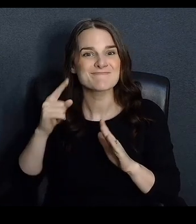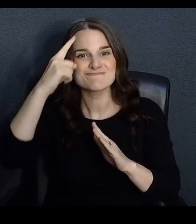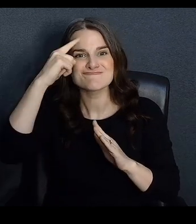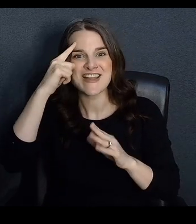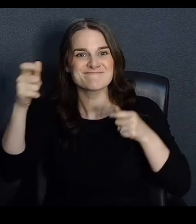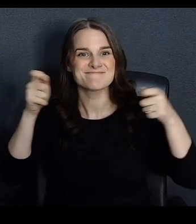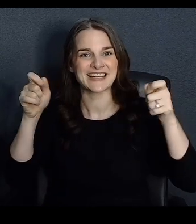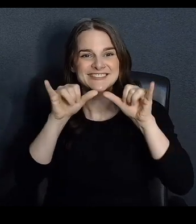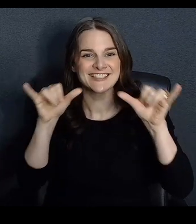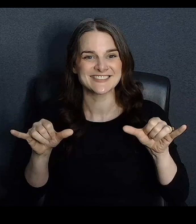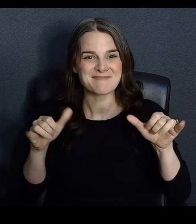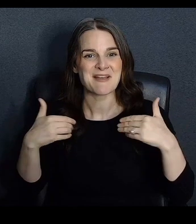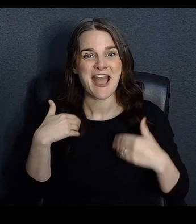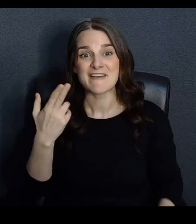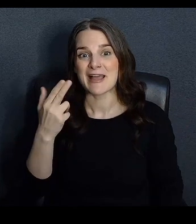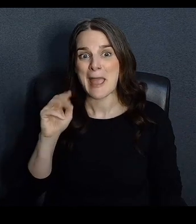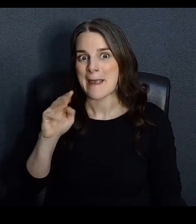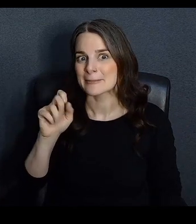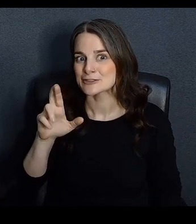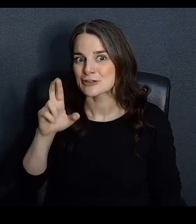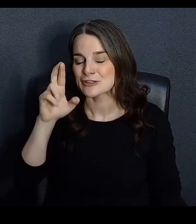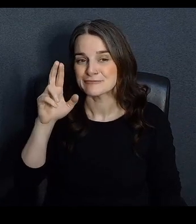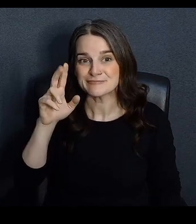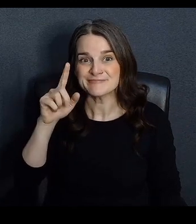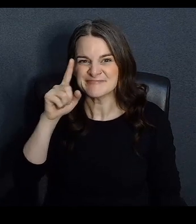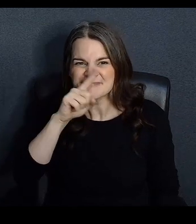It's like there's a little hamster up there wearing a power suit in my frontal lobe.